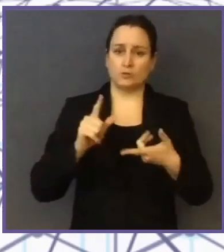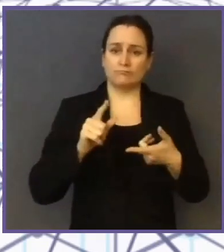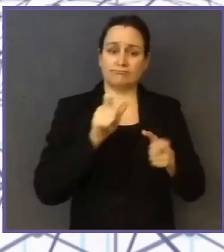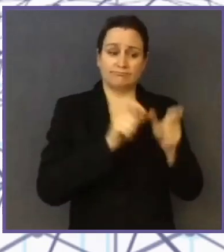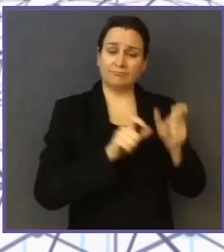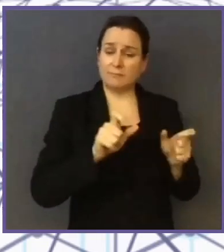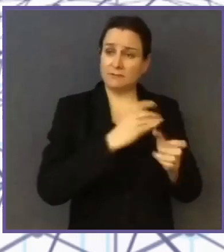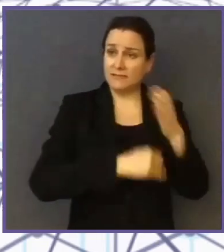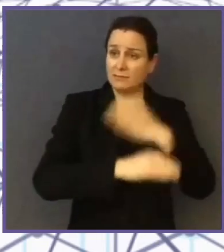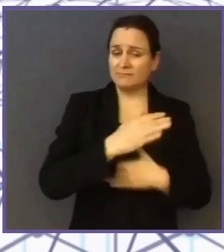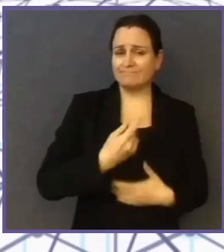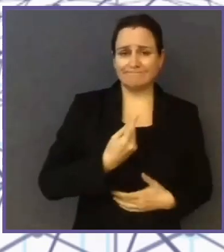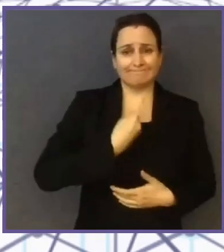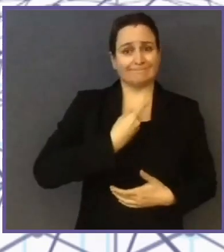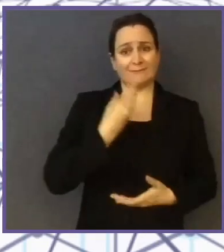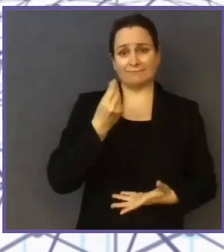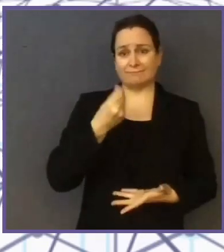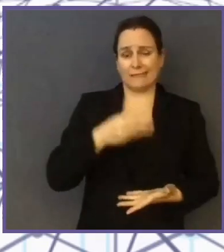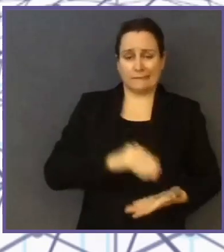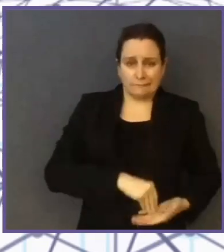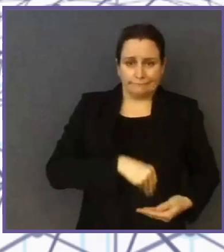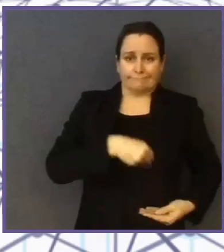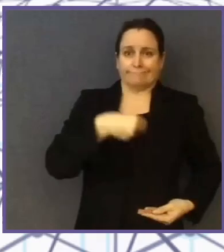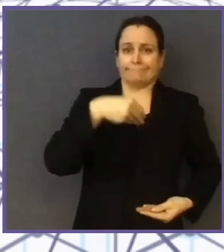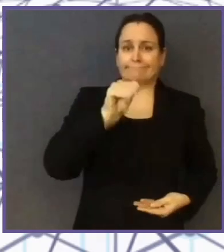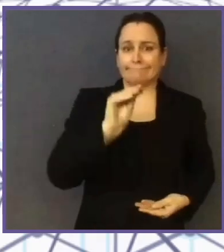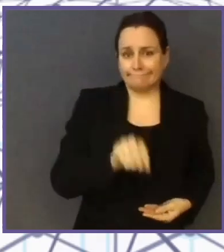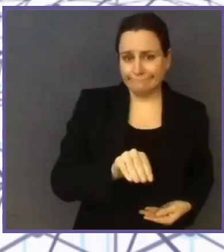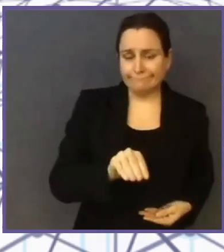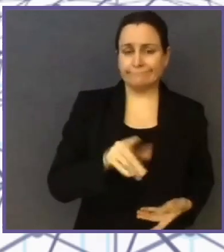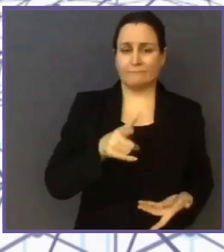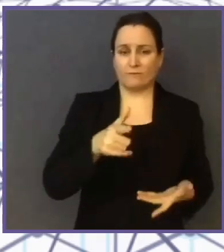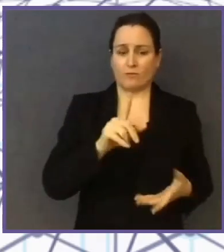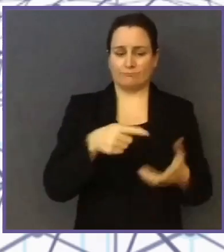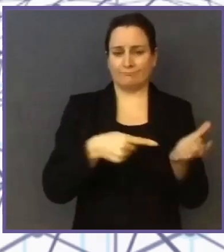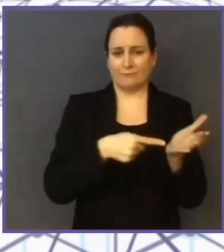So in this type of amputation, achieving the strong grip is the most challenging aspect,